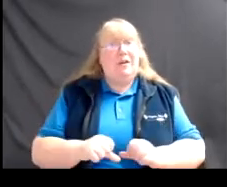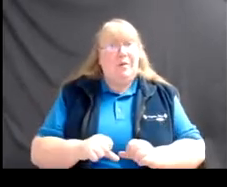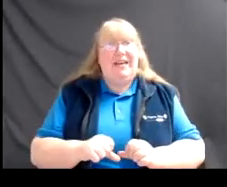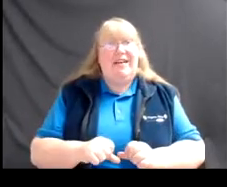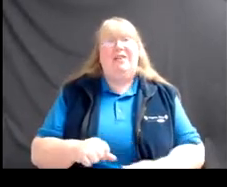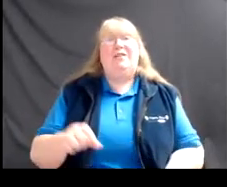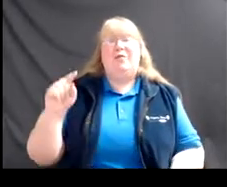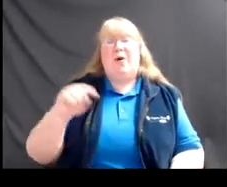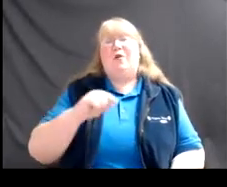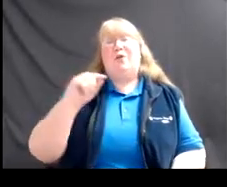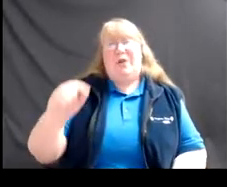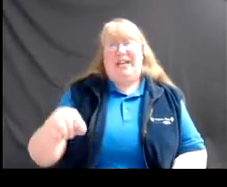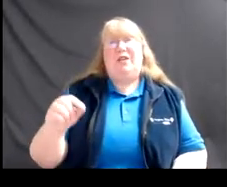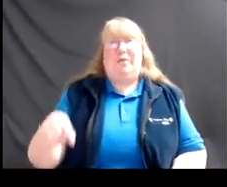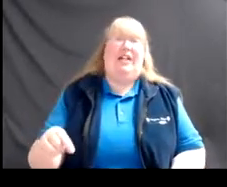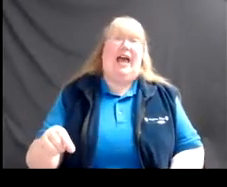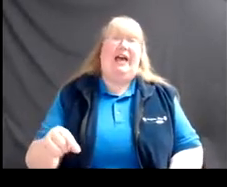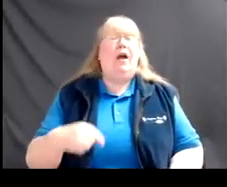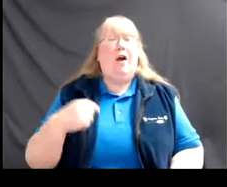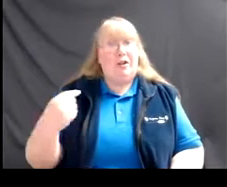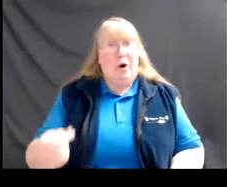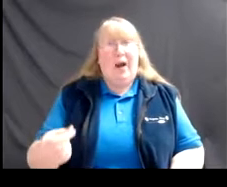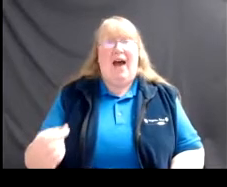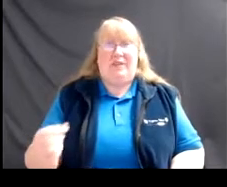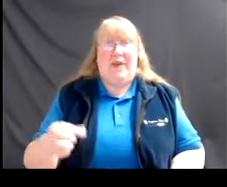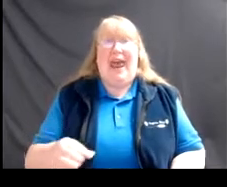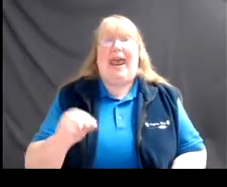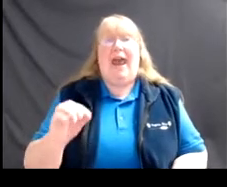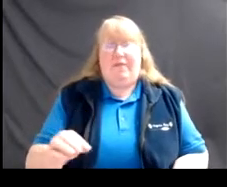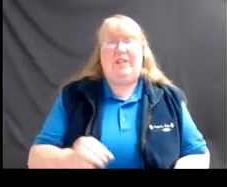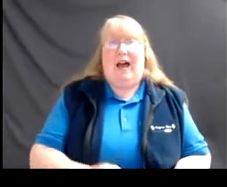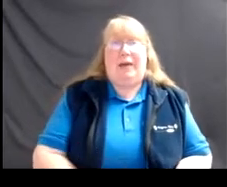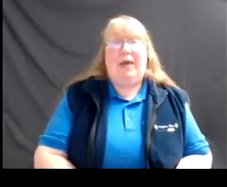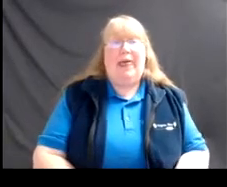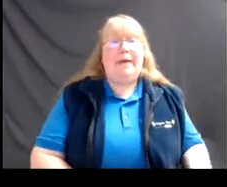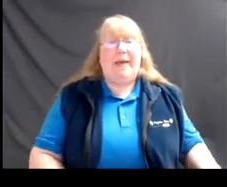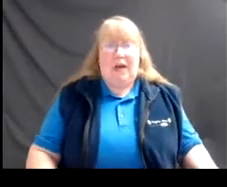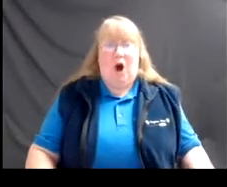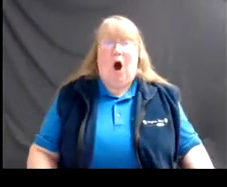bit so folks who need the Relay don't have to pay every time they make a call.